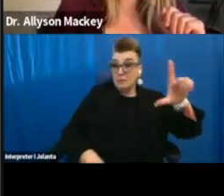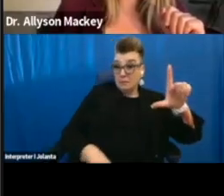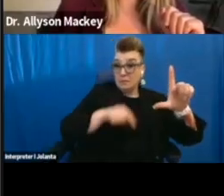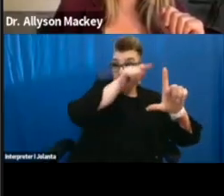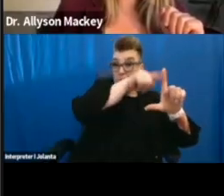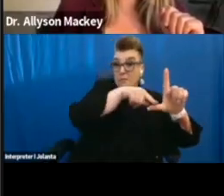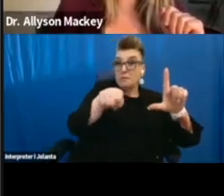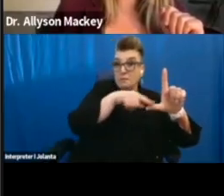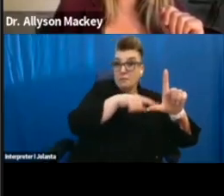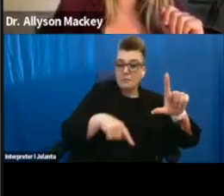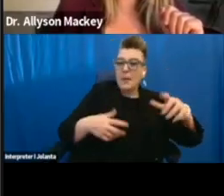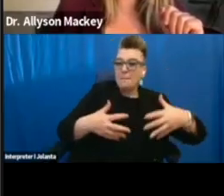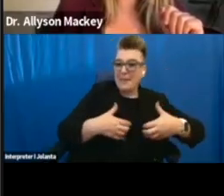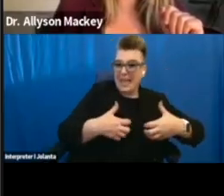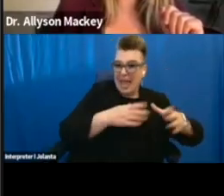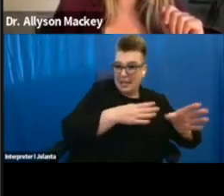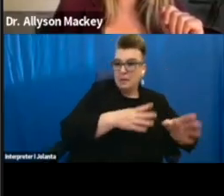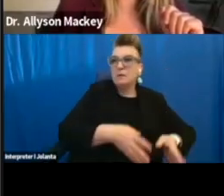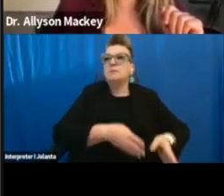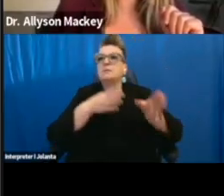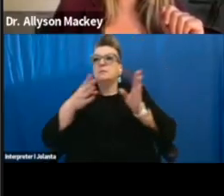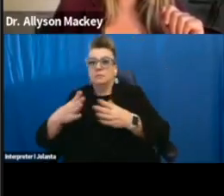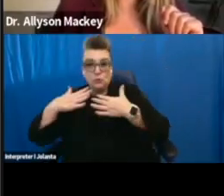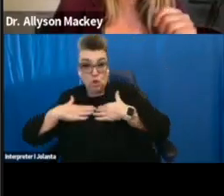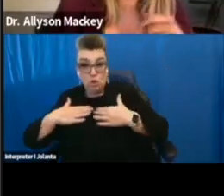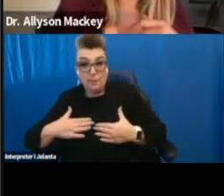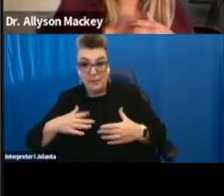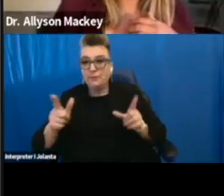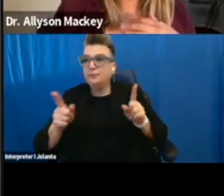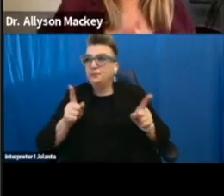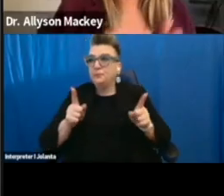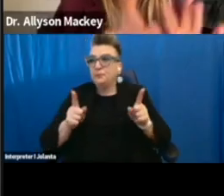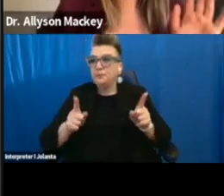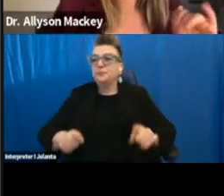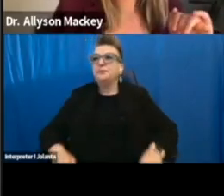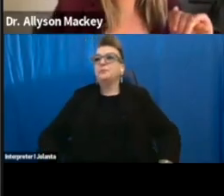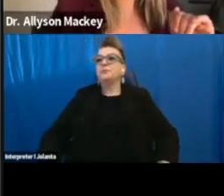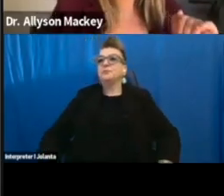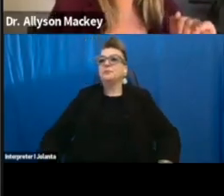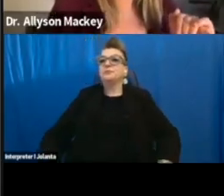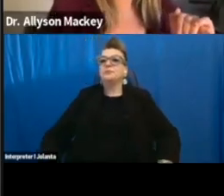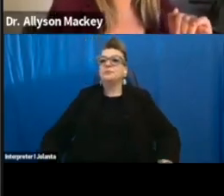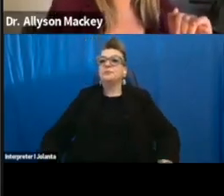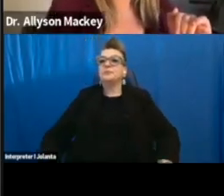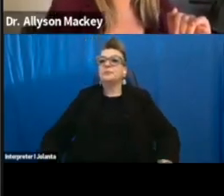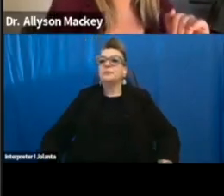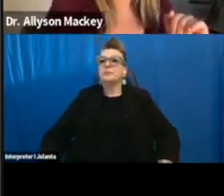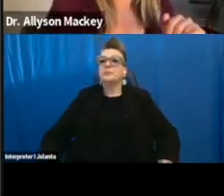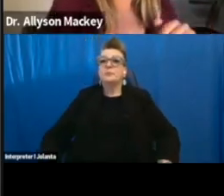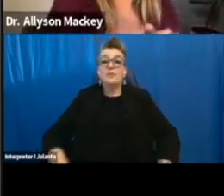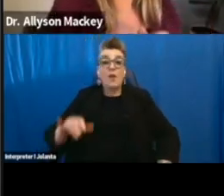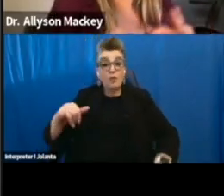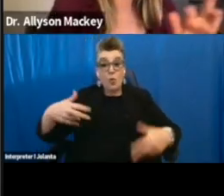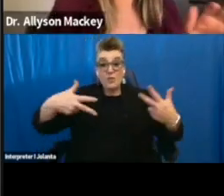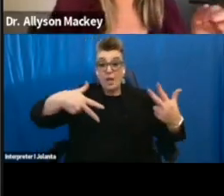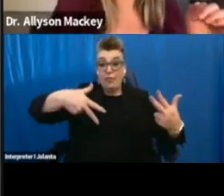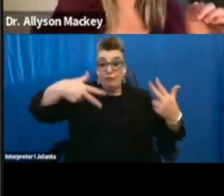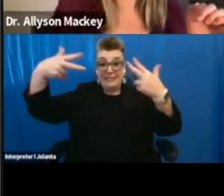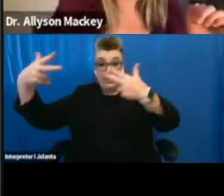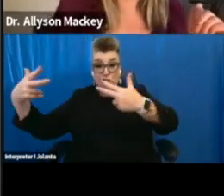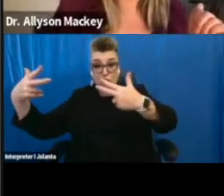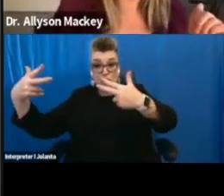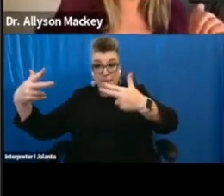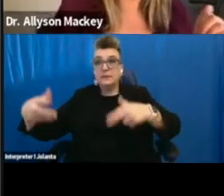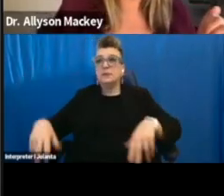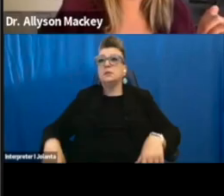and here we have human development and I'm just showing you three curves so sensory-motor areas in